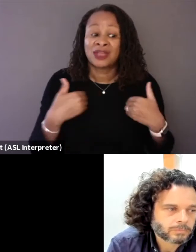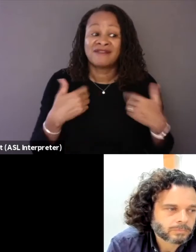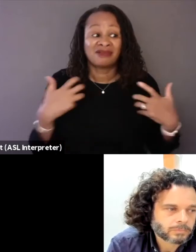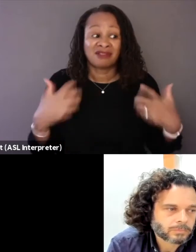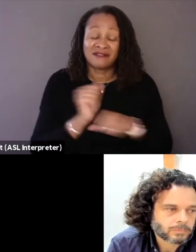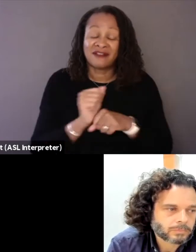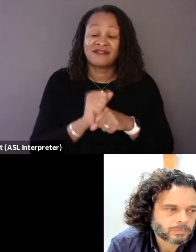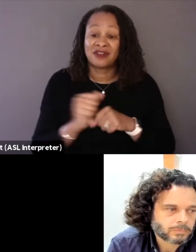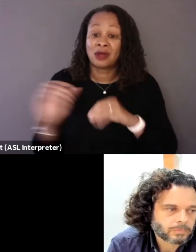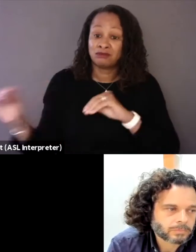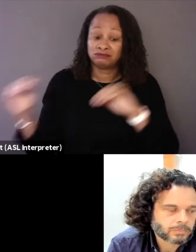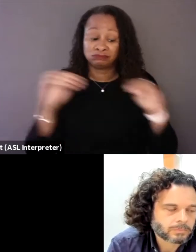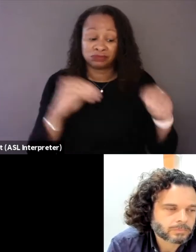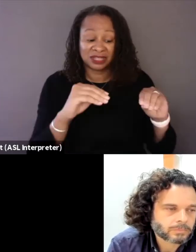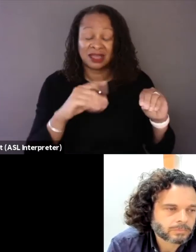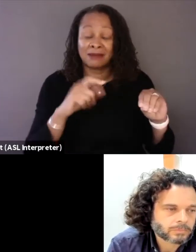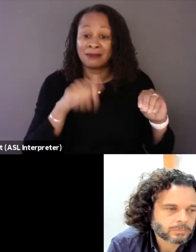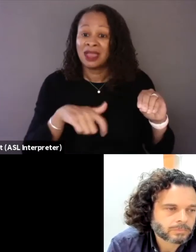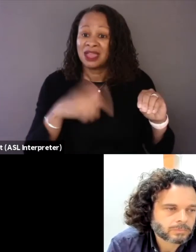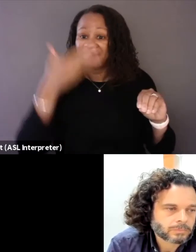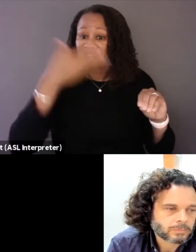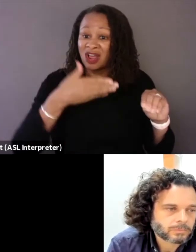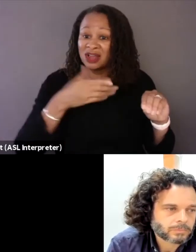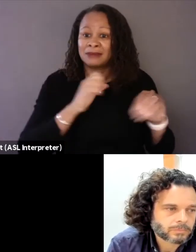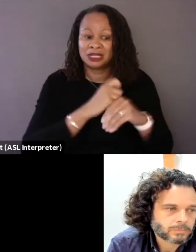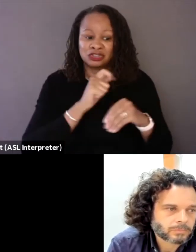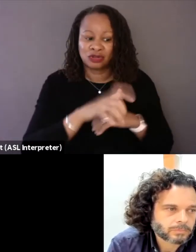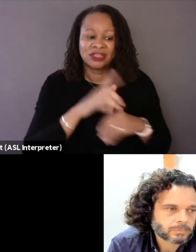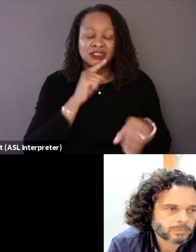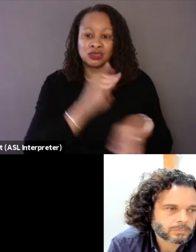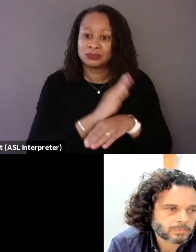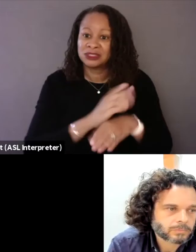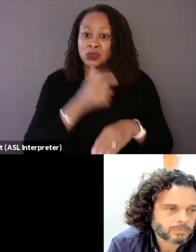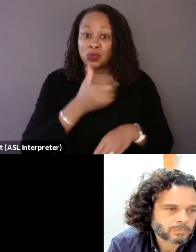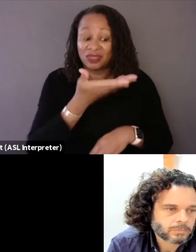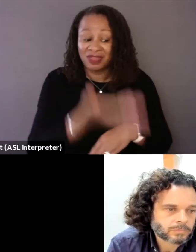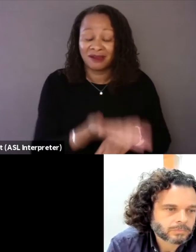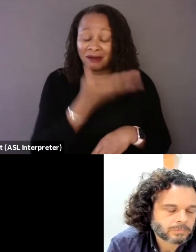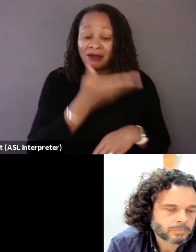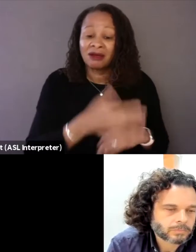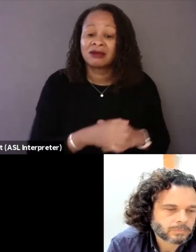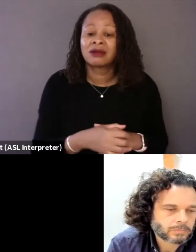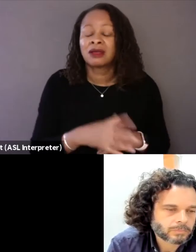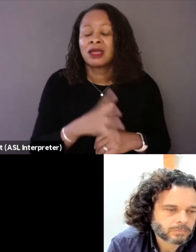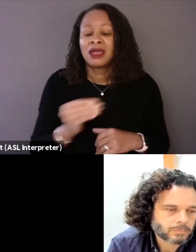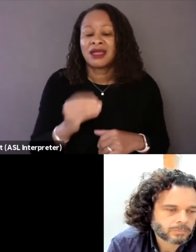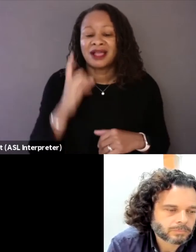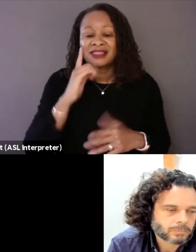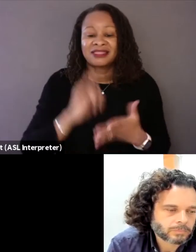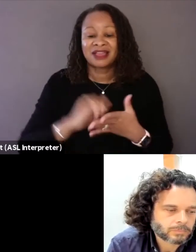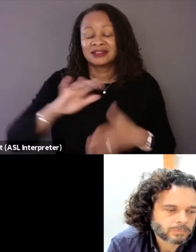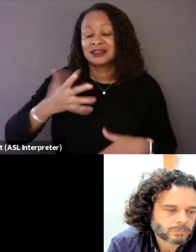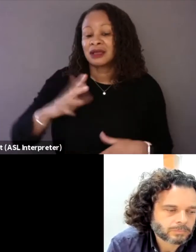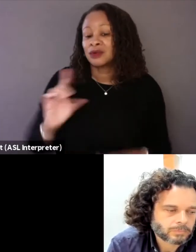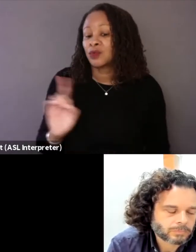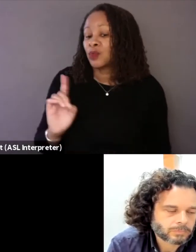of what they're letting us into, that, that it's authentic to who they are. And I think that that's kind of where it lives in breathes,